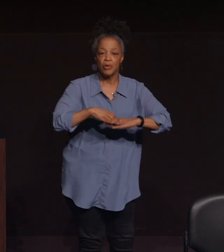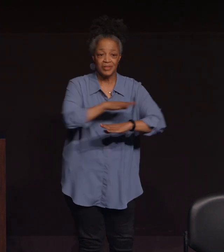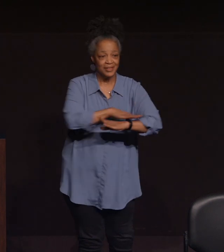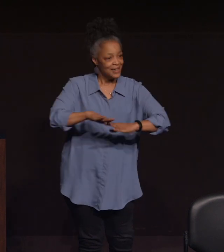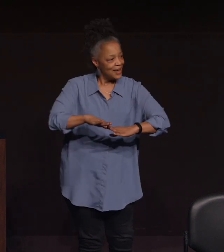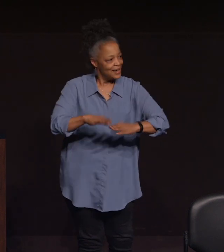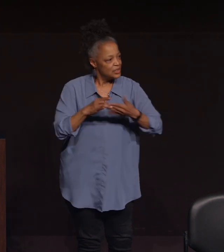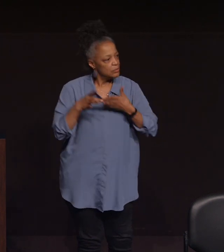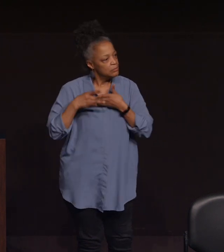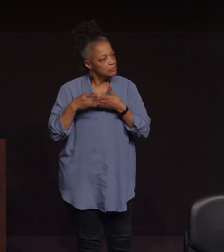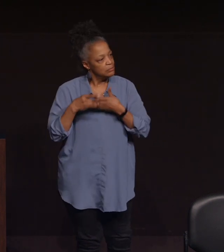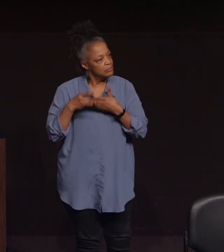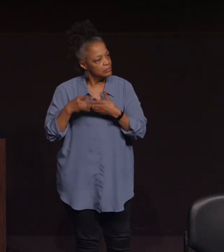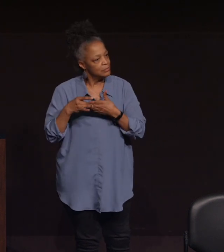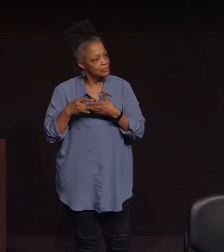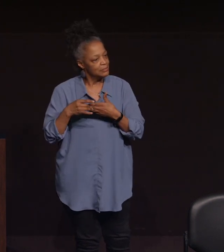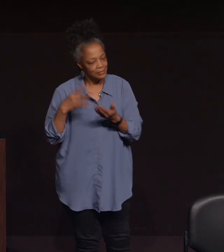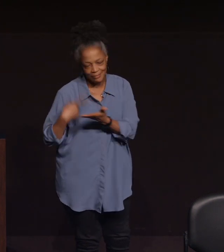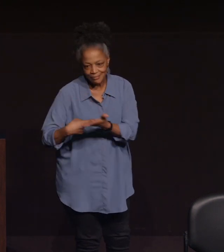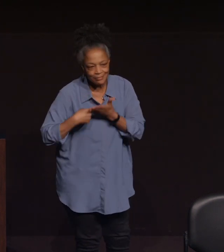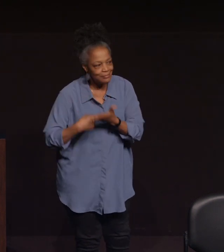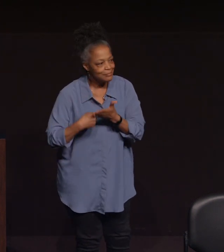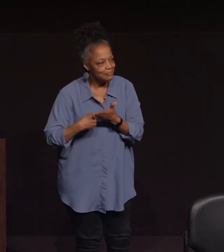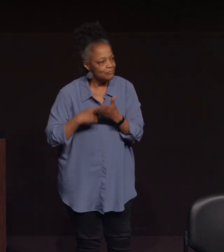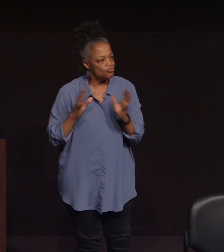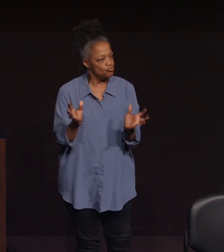moderate--and I'll moderate a conversation.